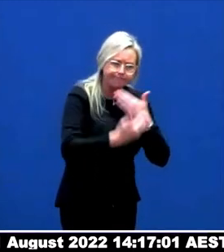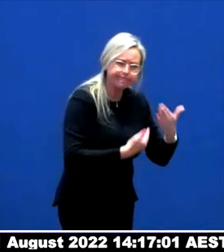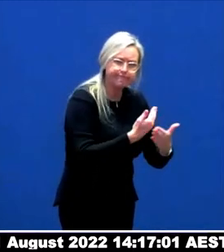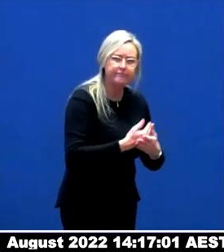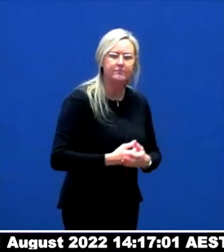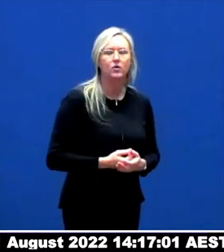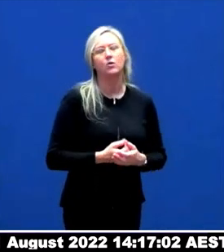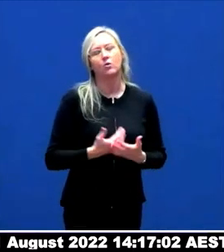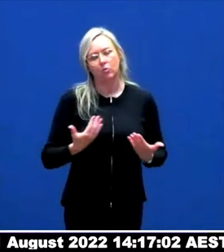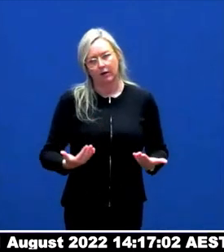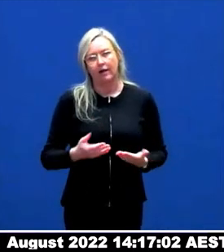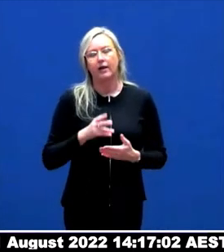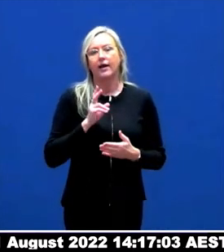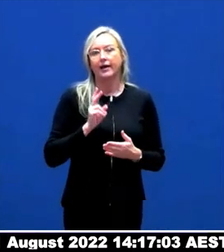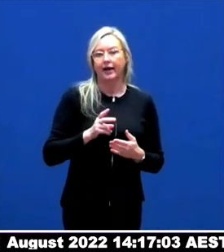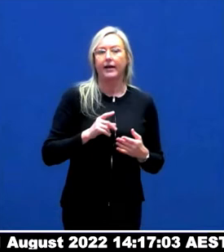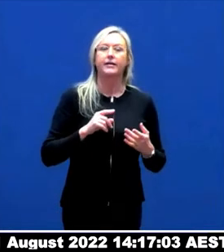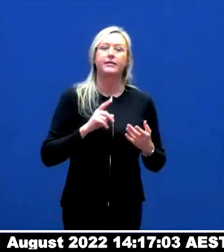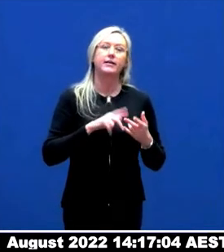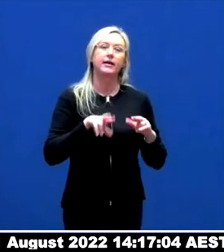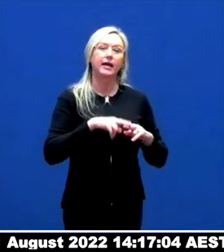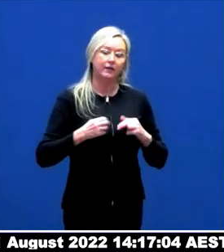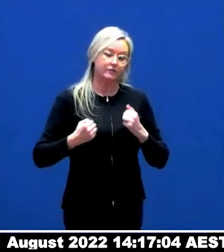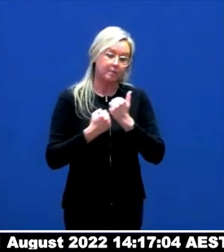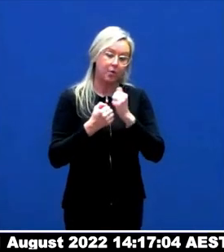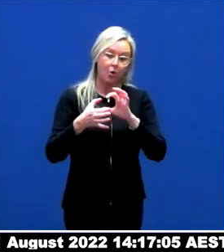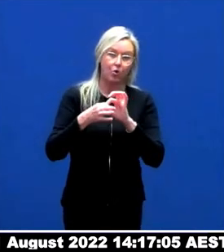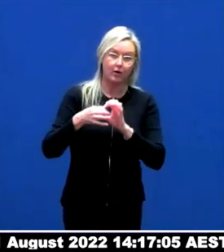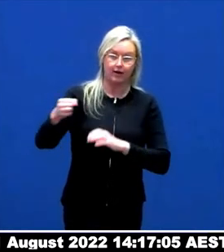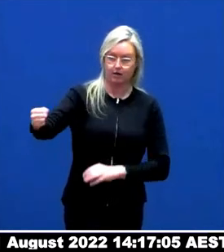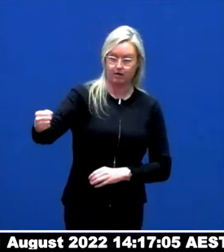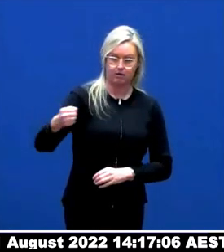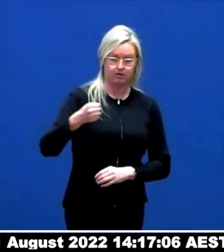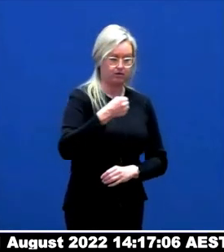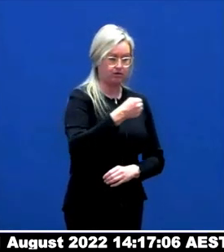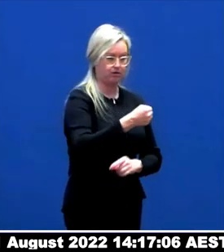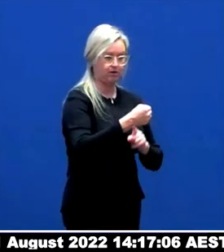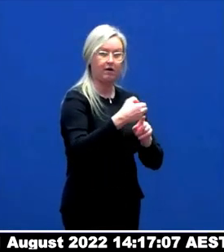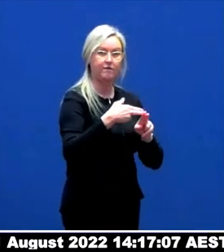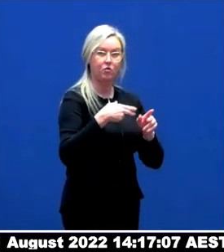When we - when we engage a support coordinator on behalf of a participant, we